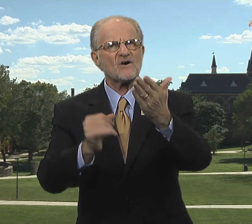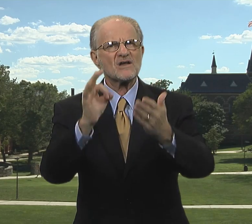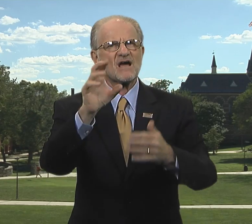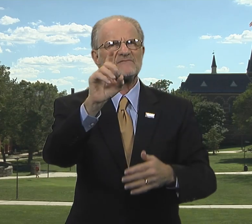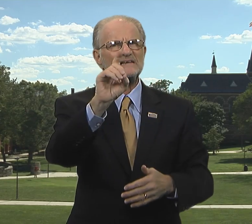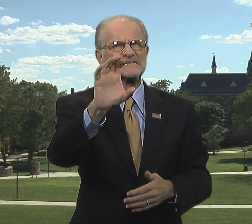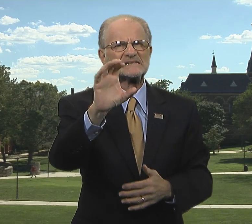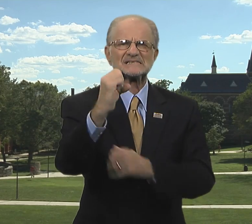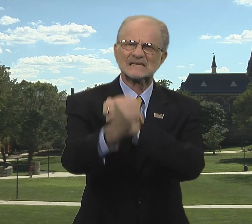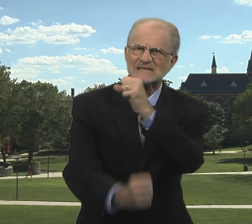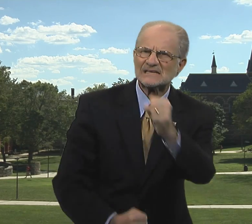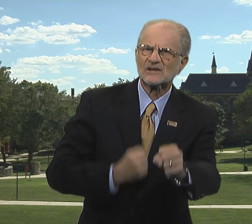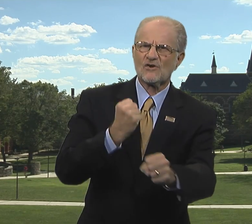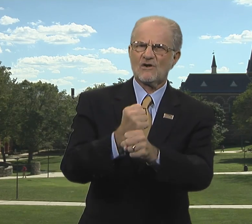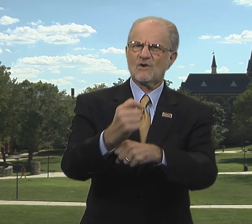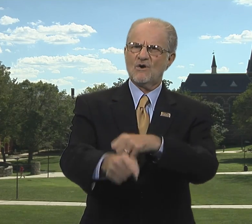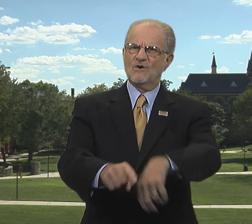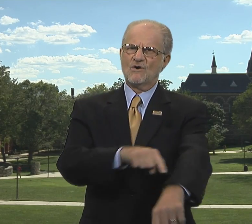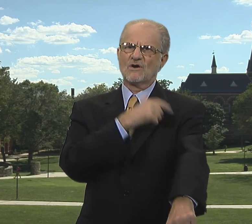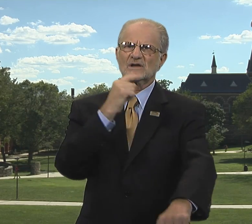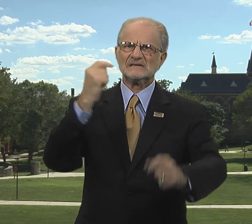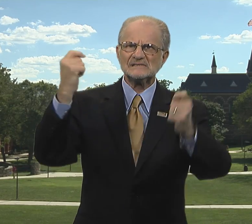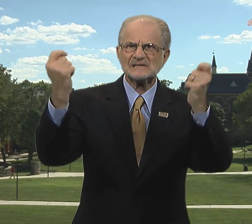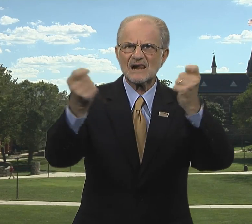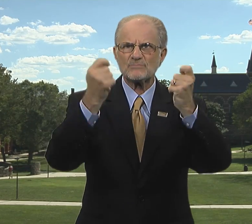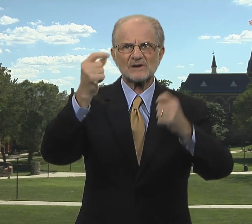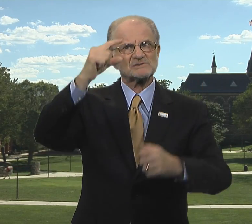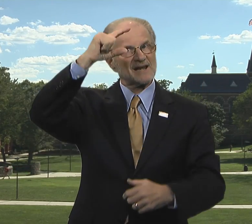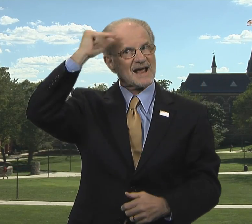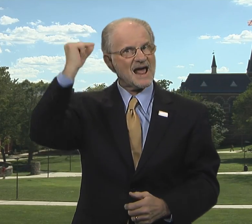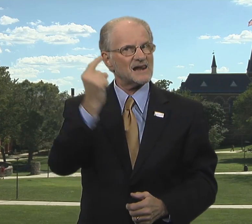As part of D.C.'s yearlong celebration,